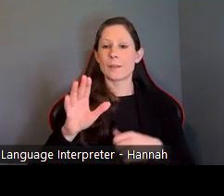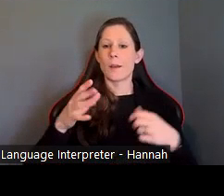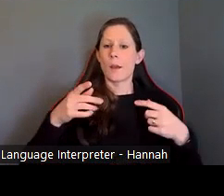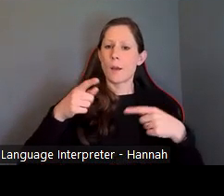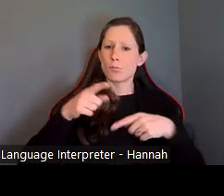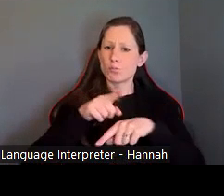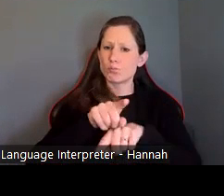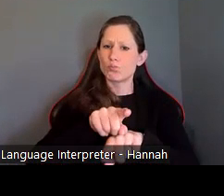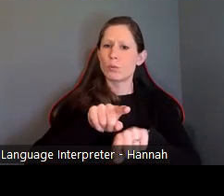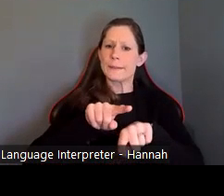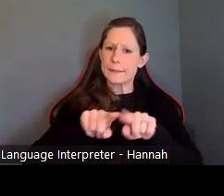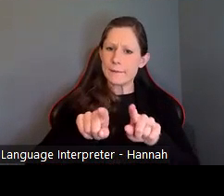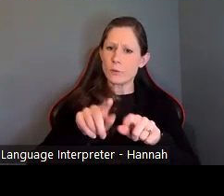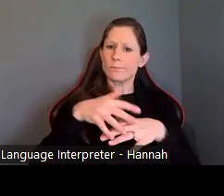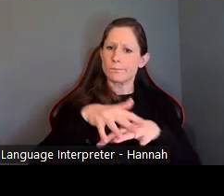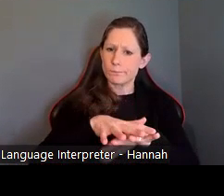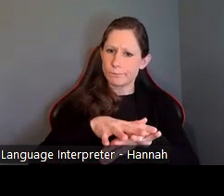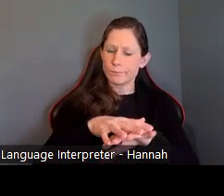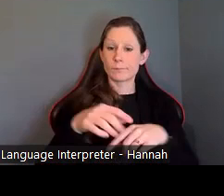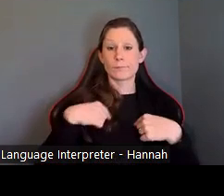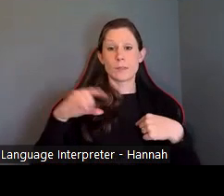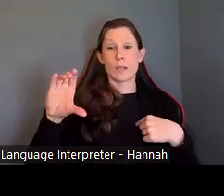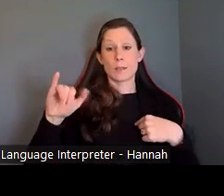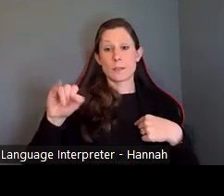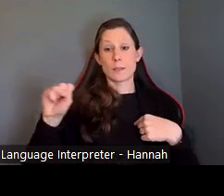I am a cyst gender woman with multiple disabilities.